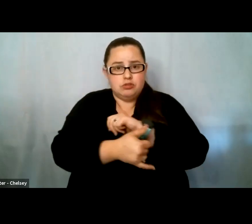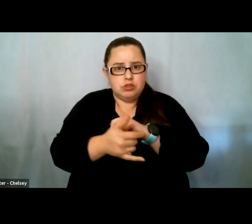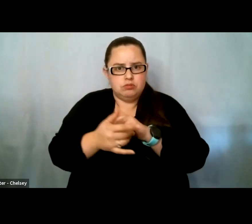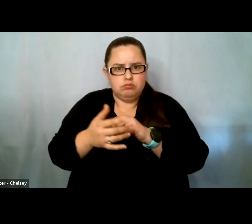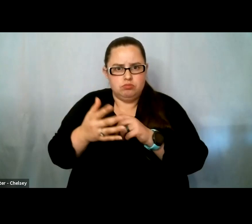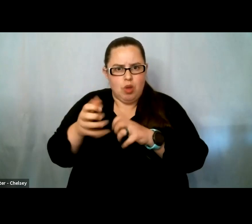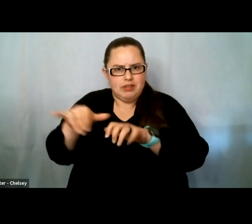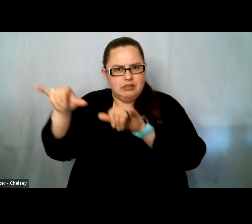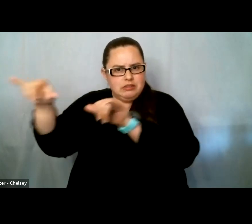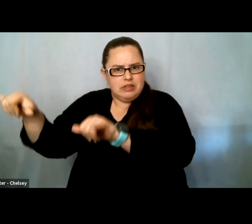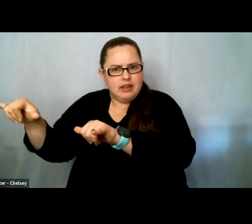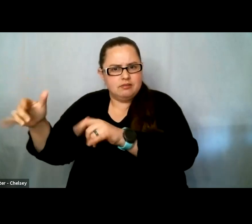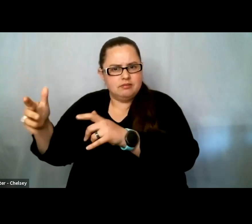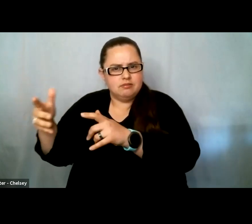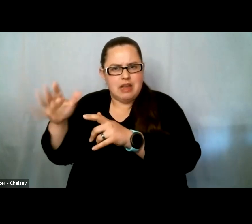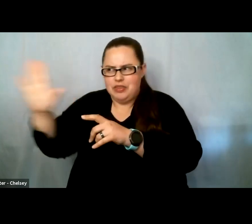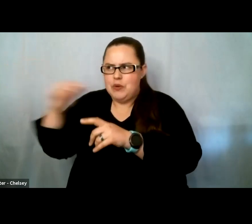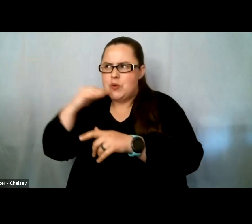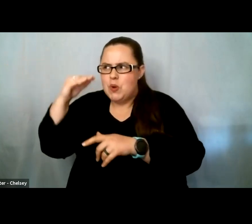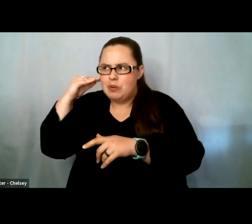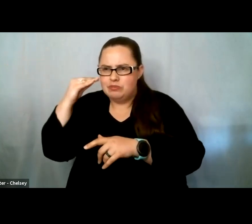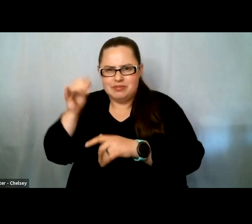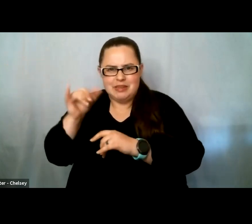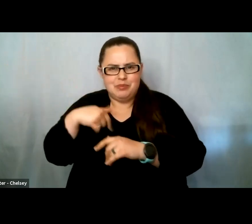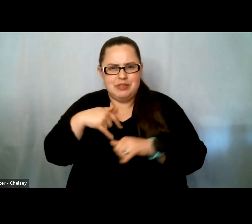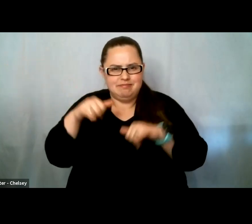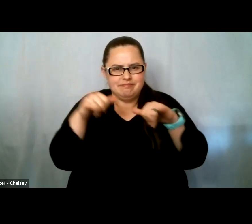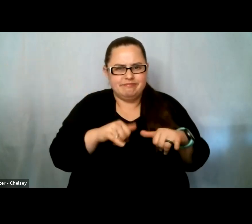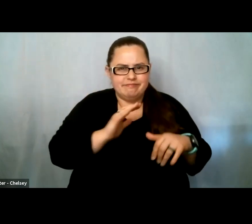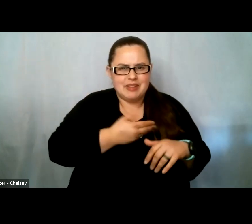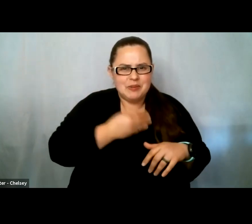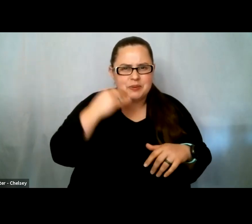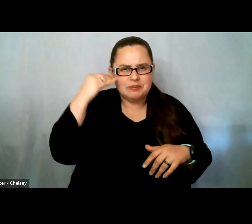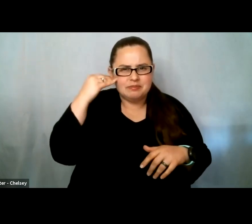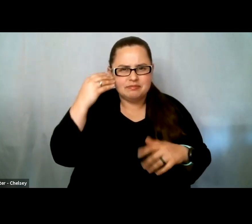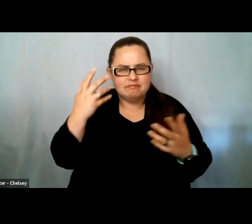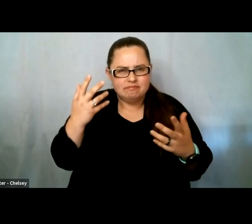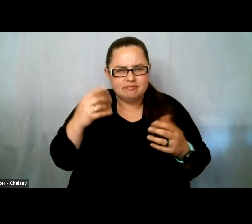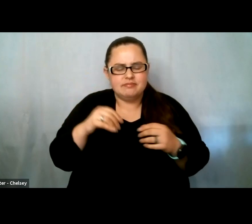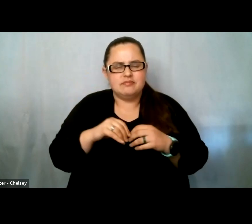where they are. It's their home, just like we want to stay where we are. So I, you know, I